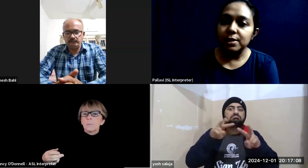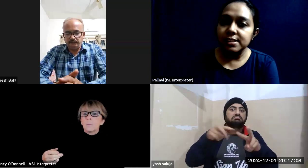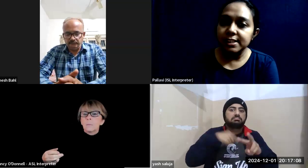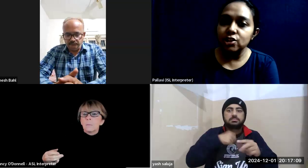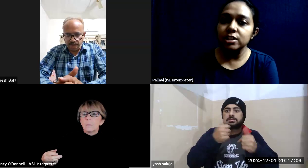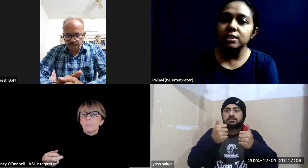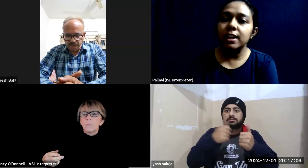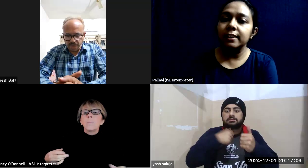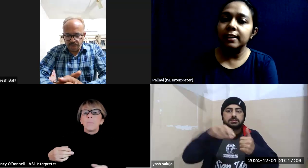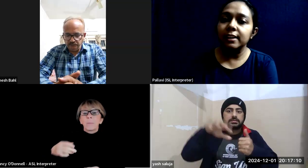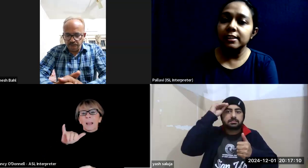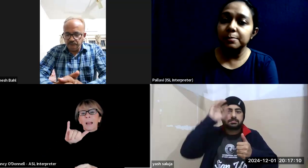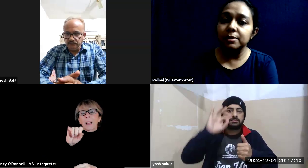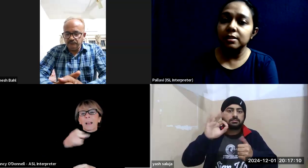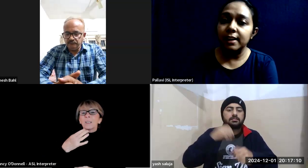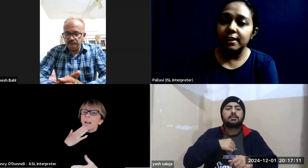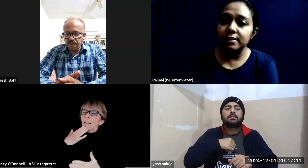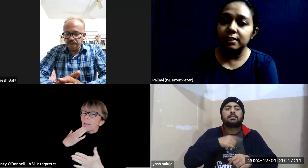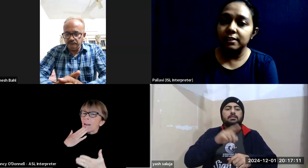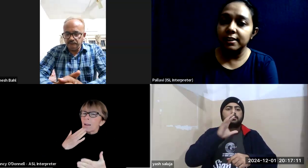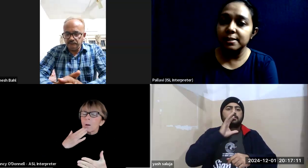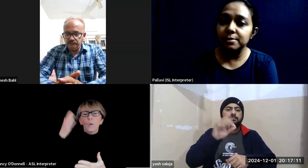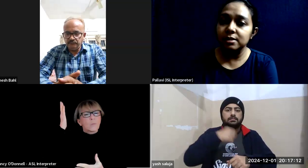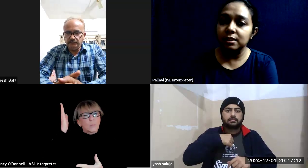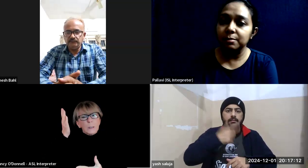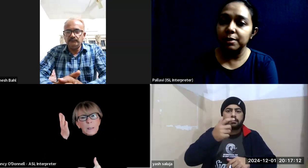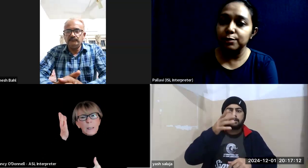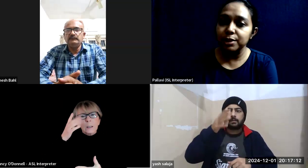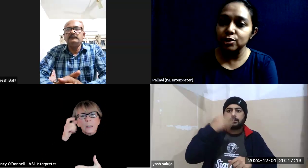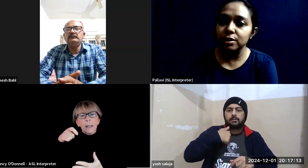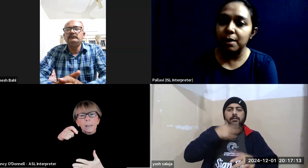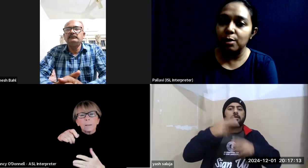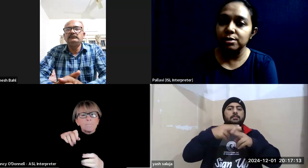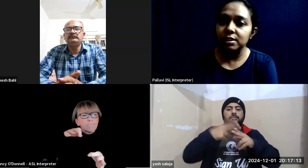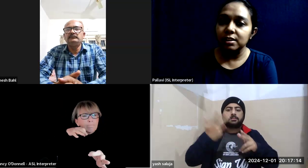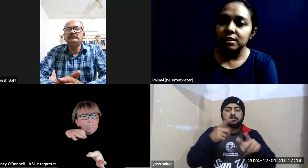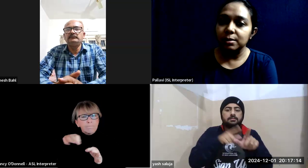The presentation and the in-depth information about